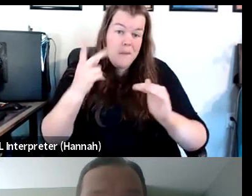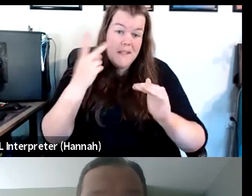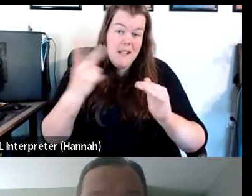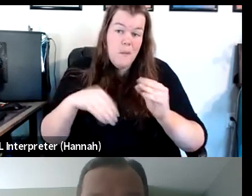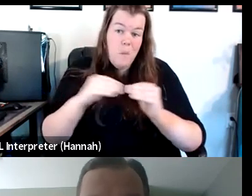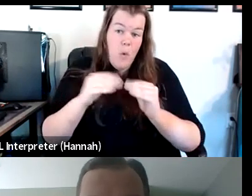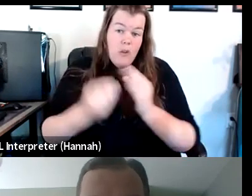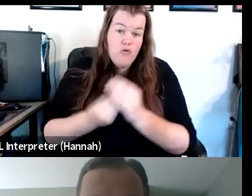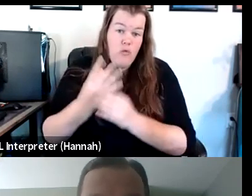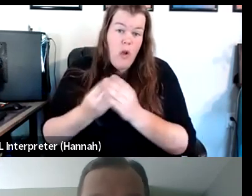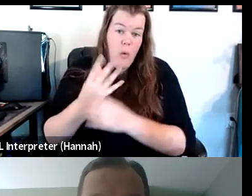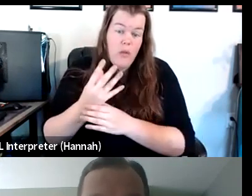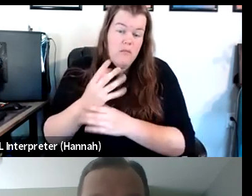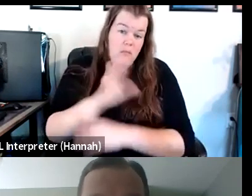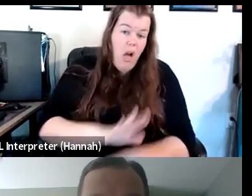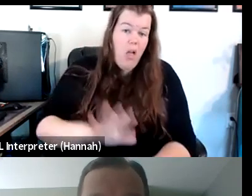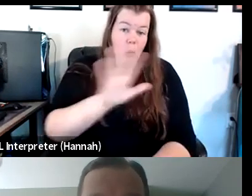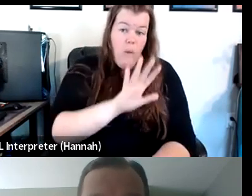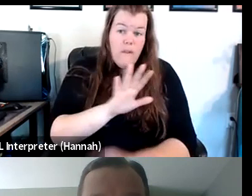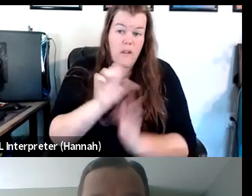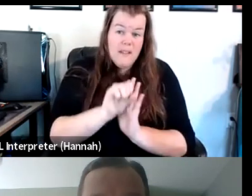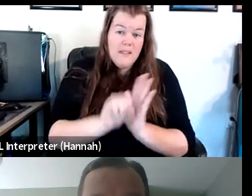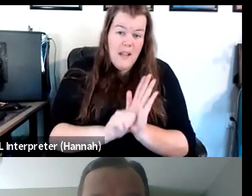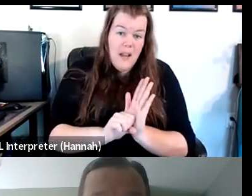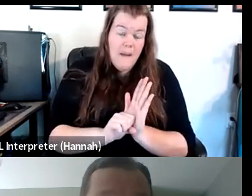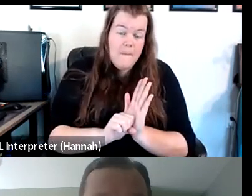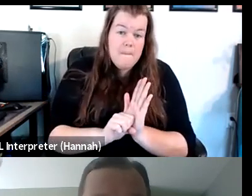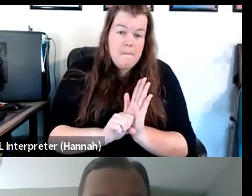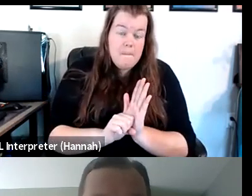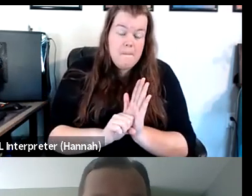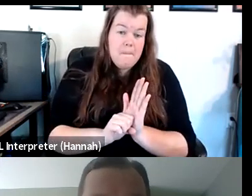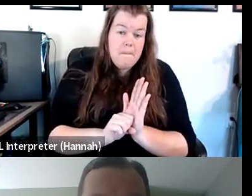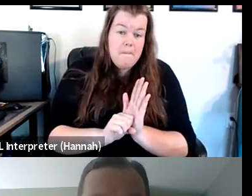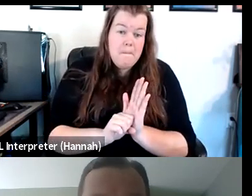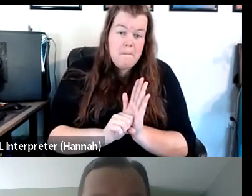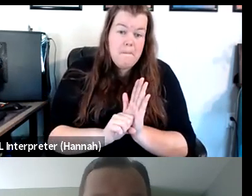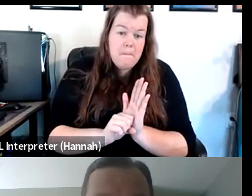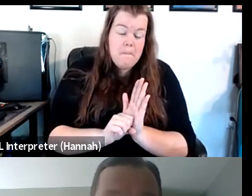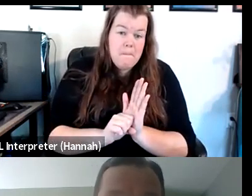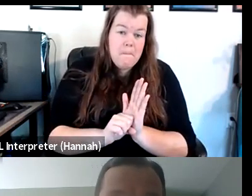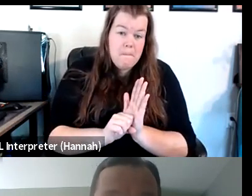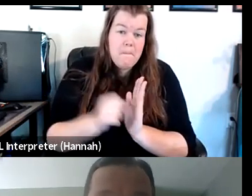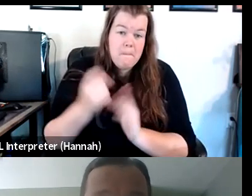um throughout the state um and and something that we're definitely seeking to do.